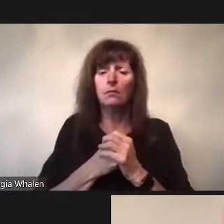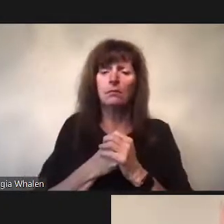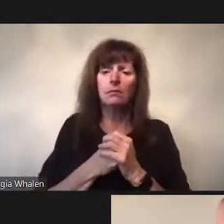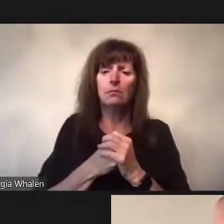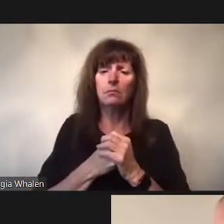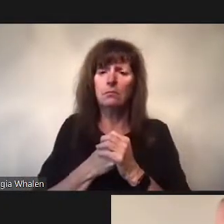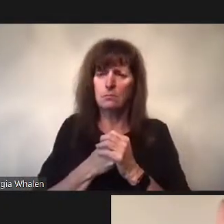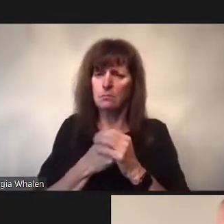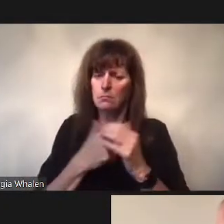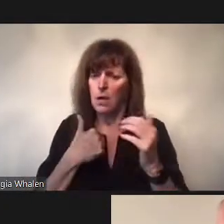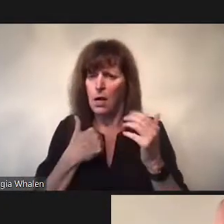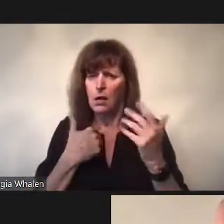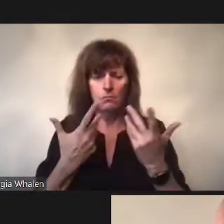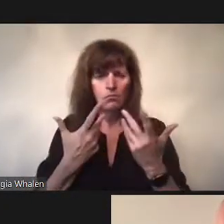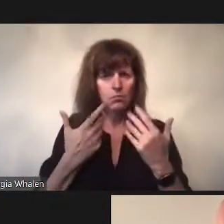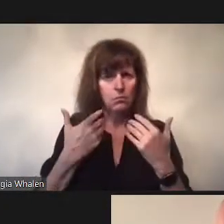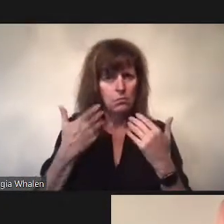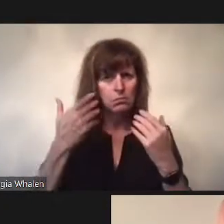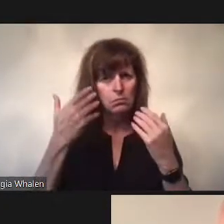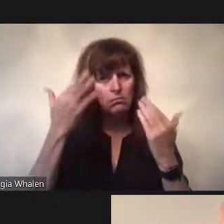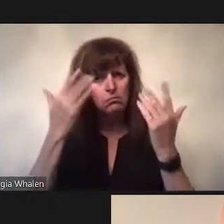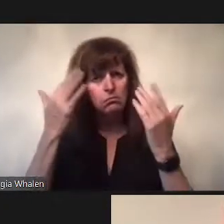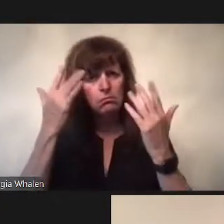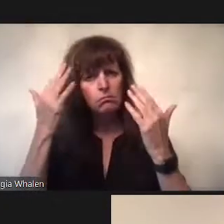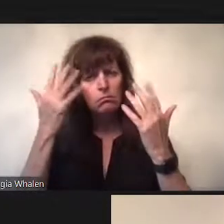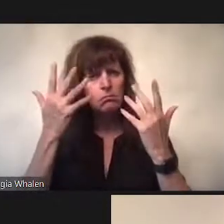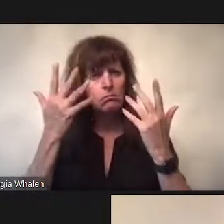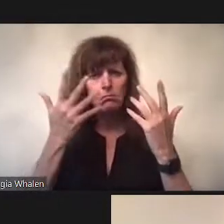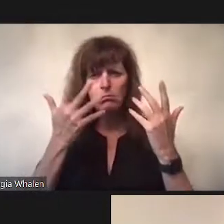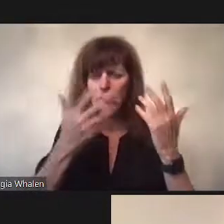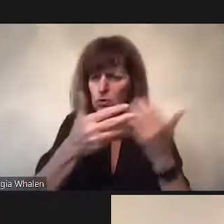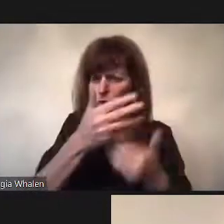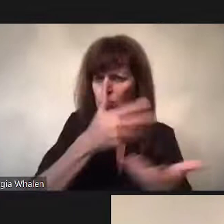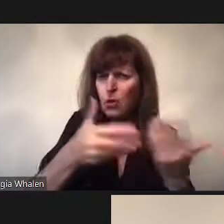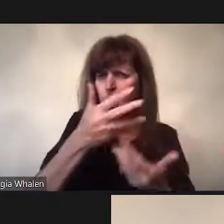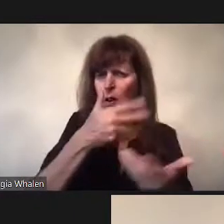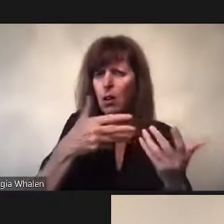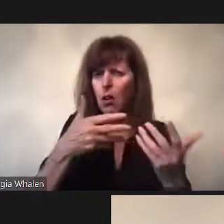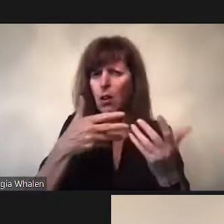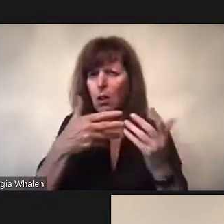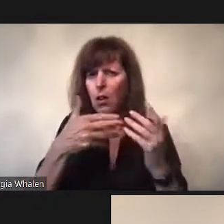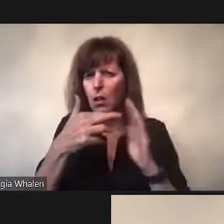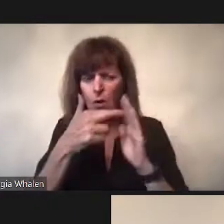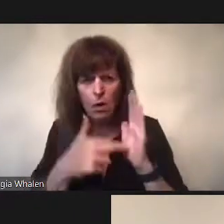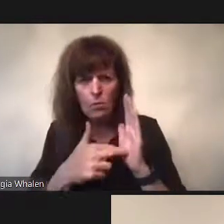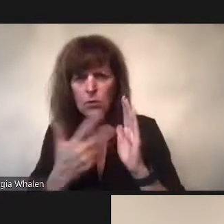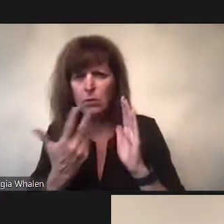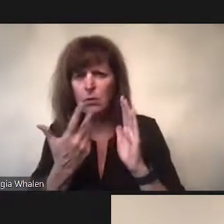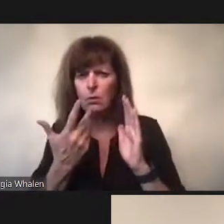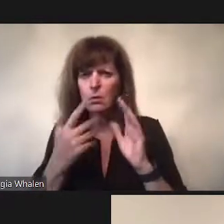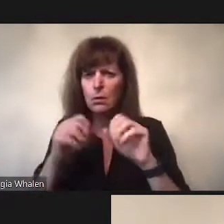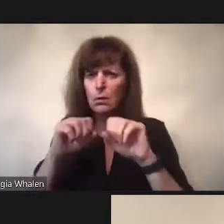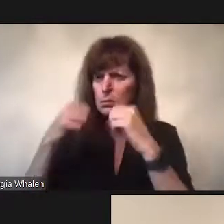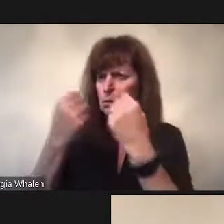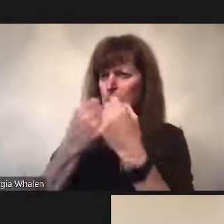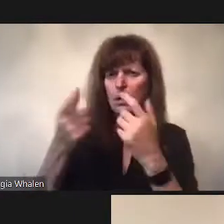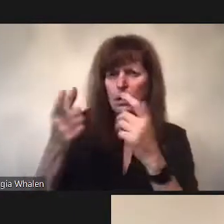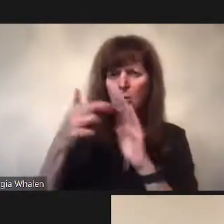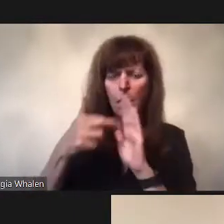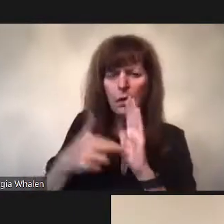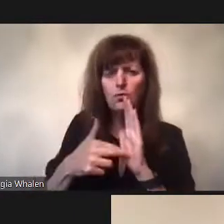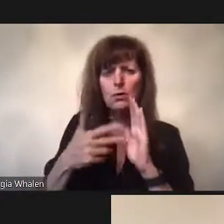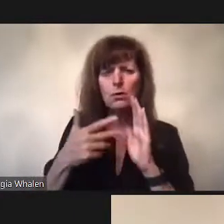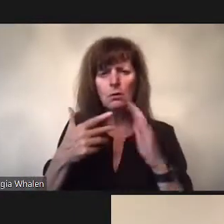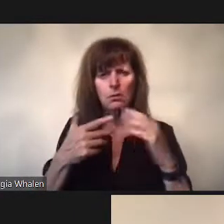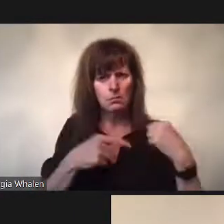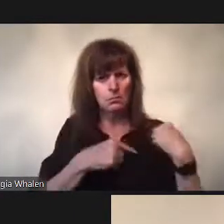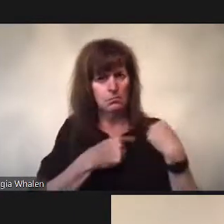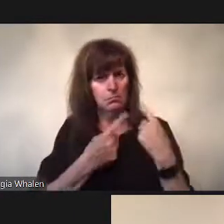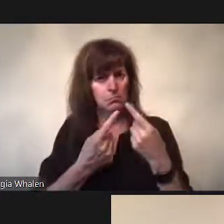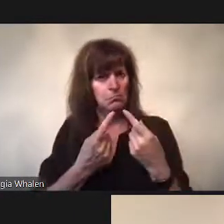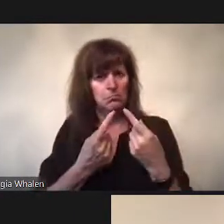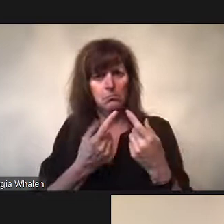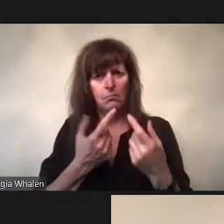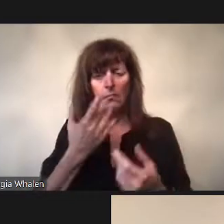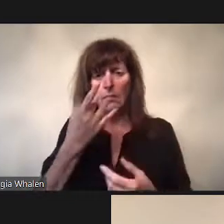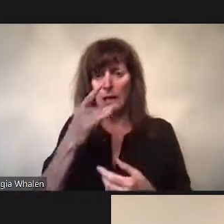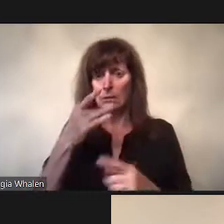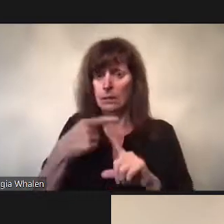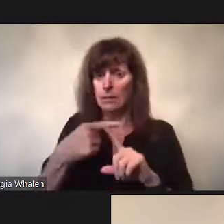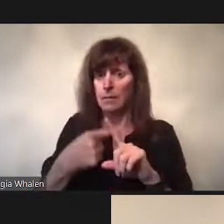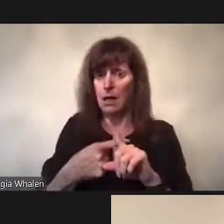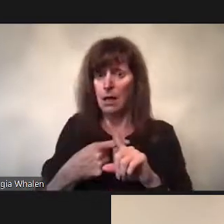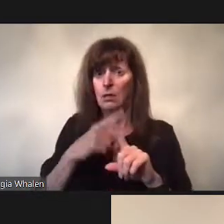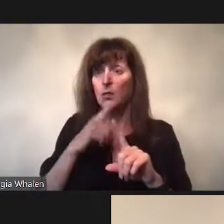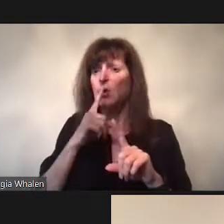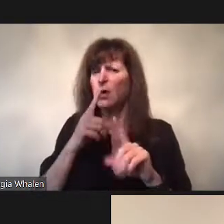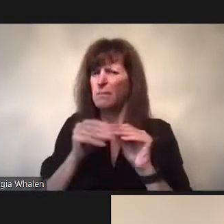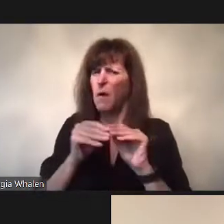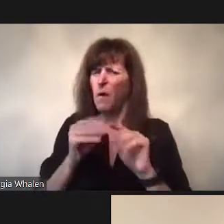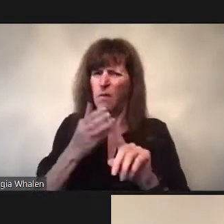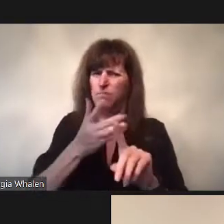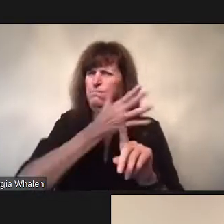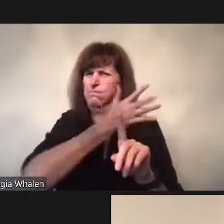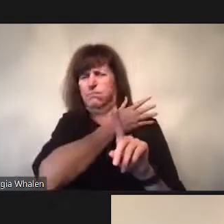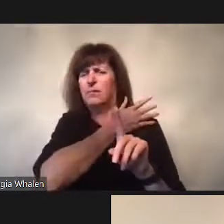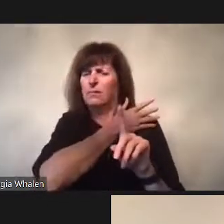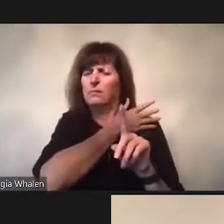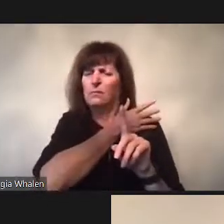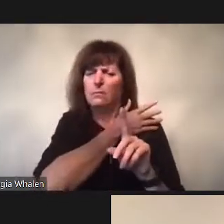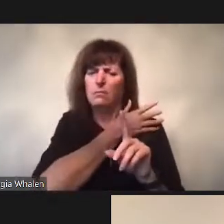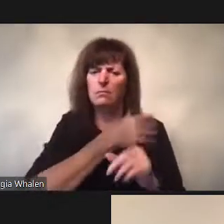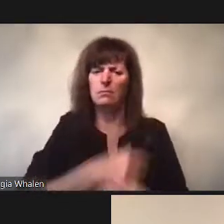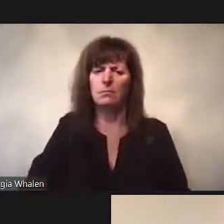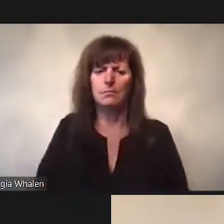one of the first casualties of social relations that comes up in conversations about illness.